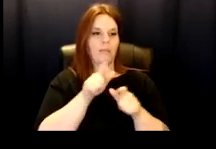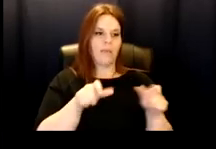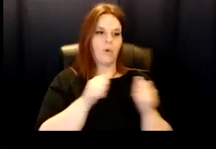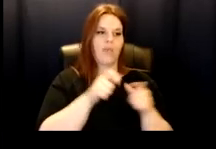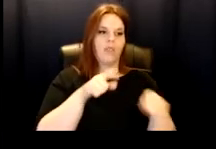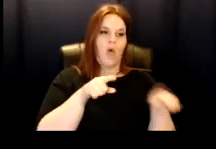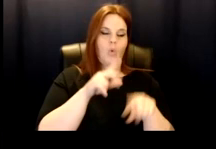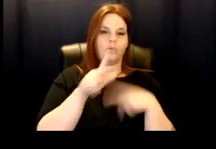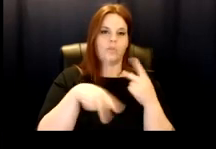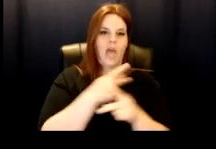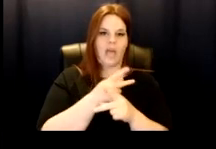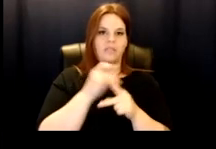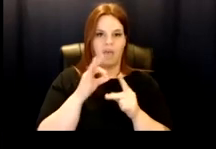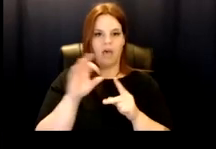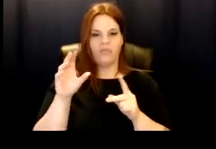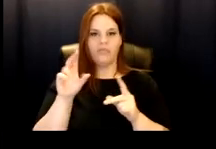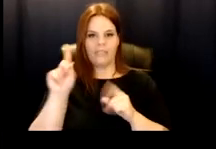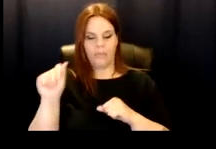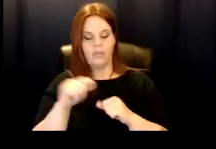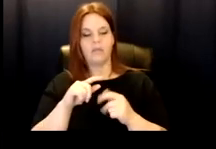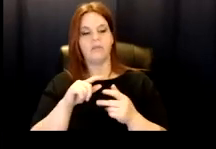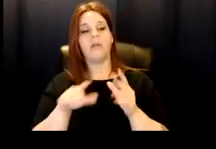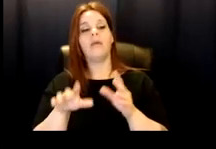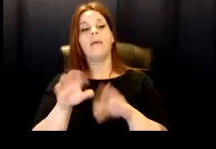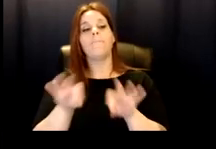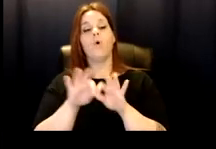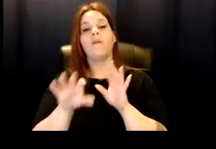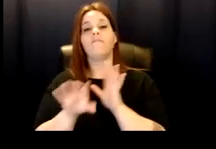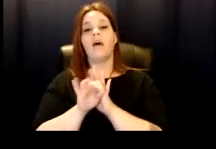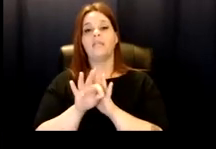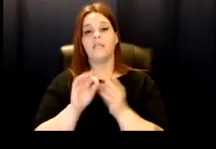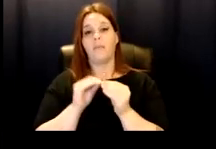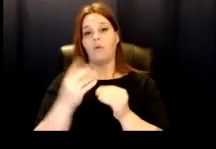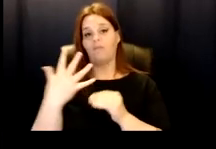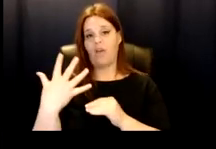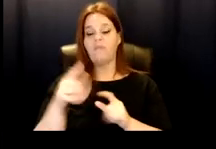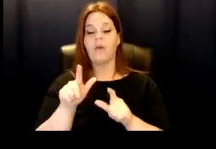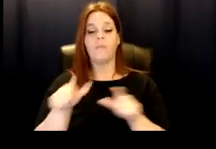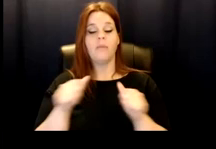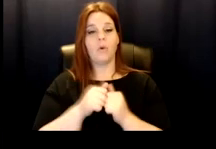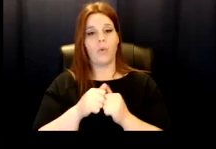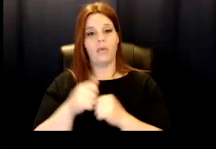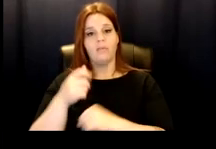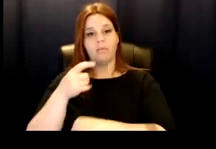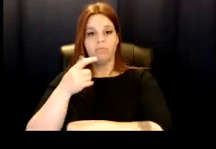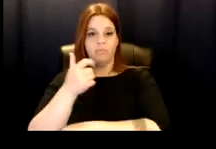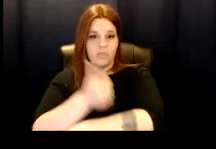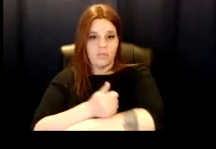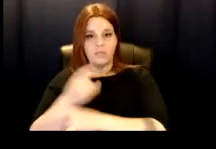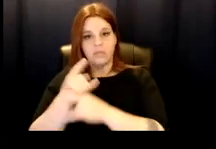Important finding number 5, next slide, please. People with substance use disorders and mental